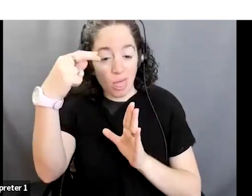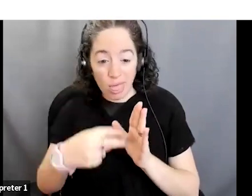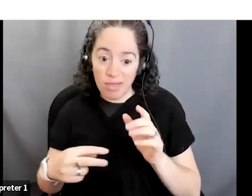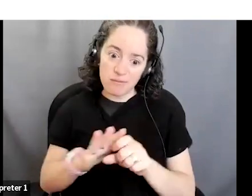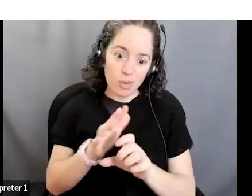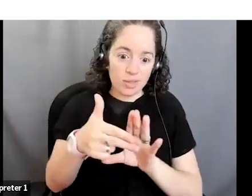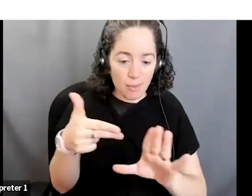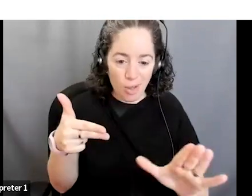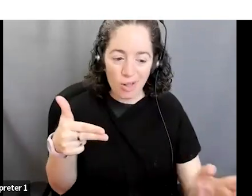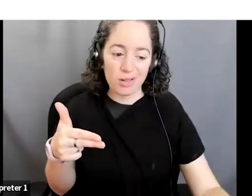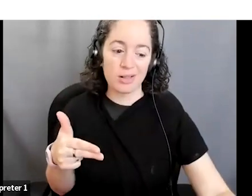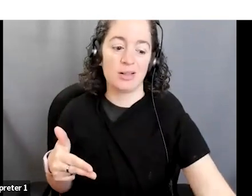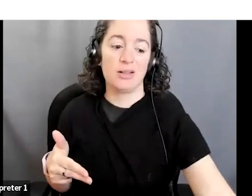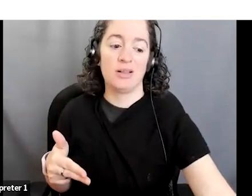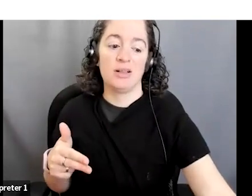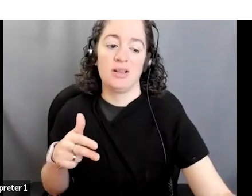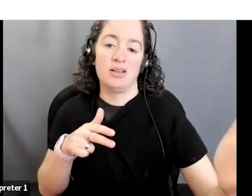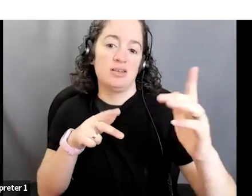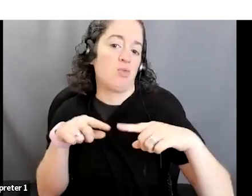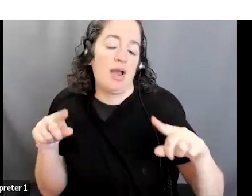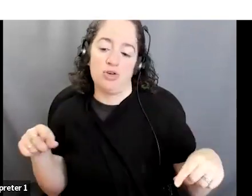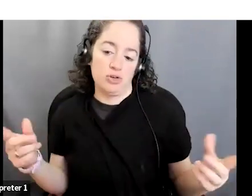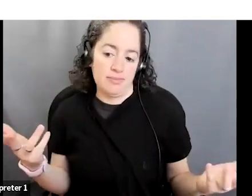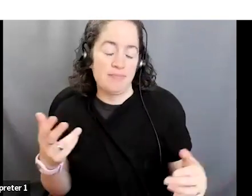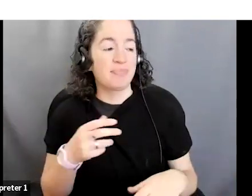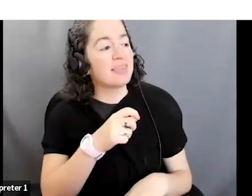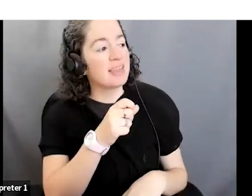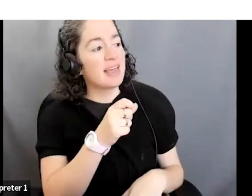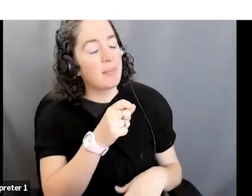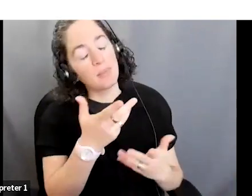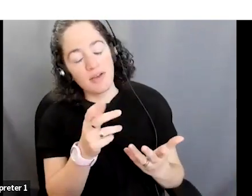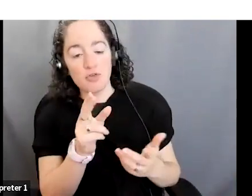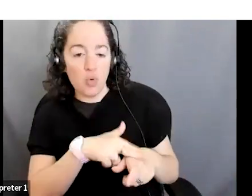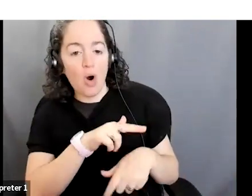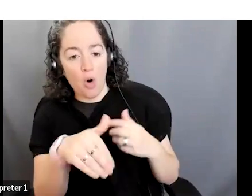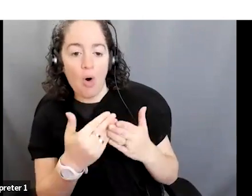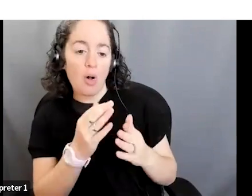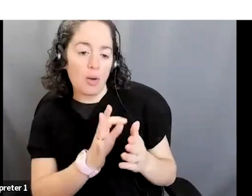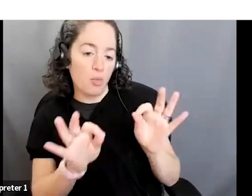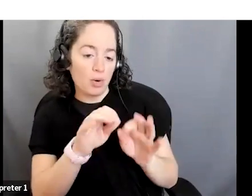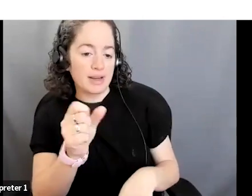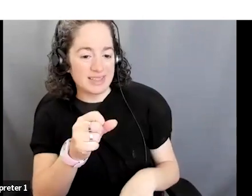This one is pretty-- these are all very important. I would argue this is definitely--